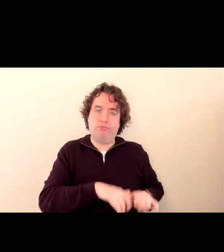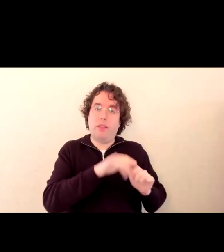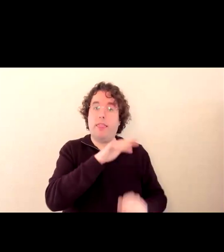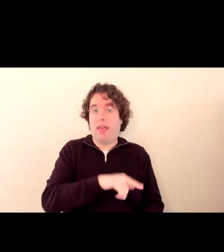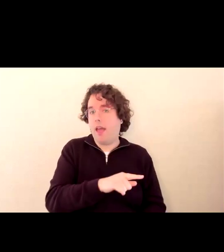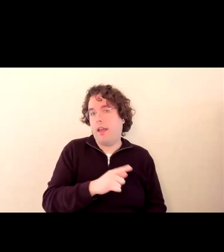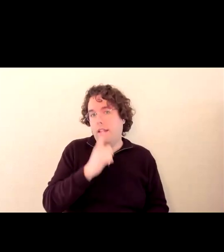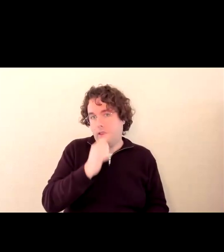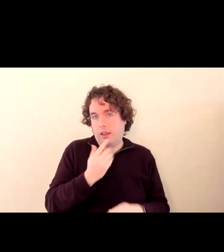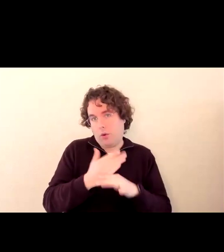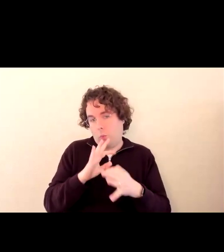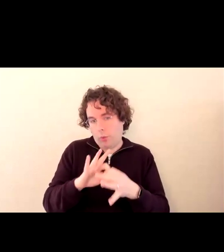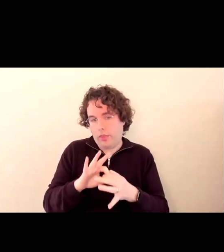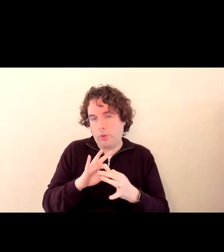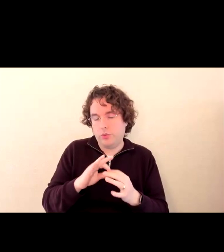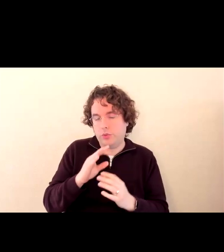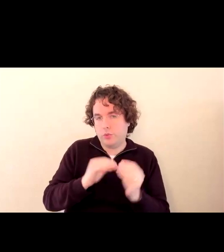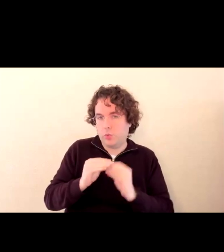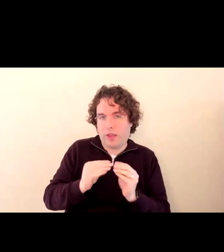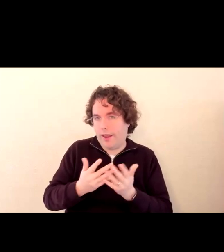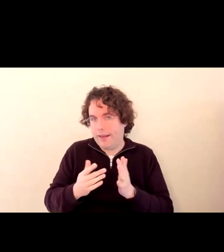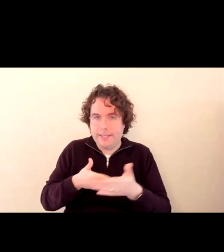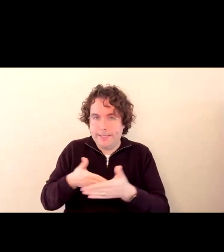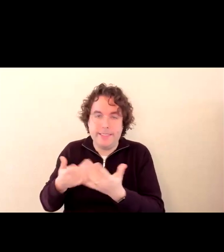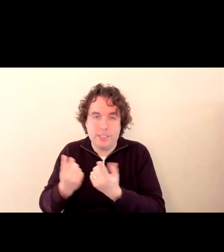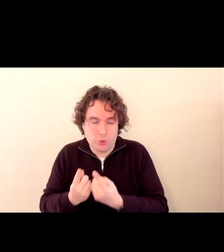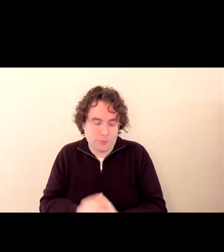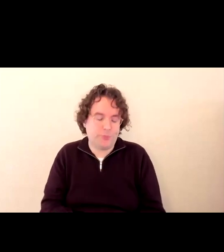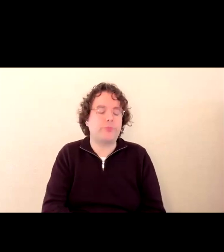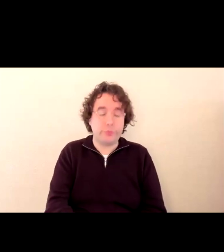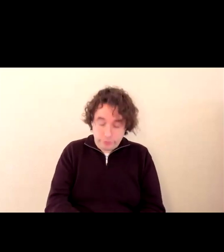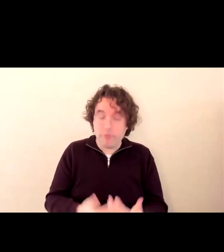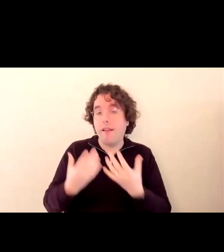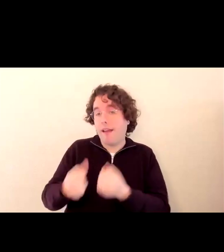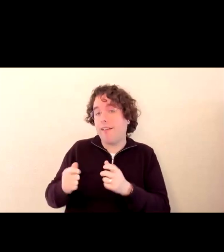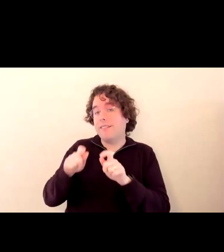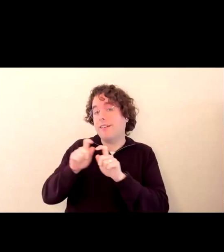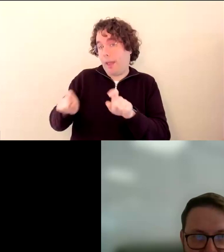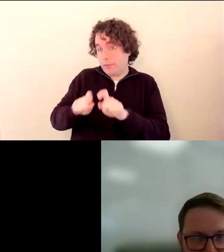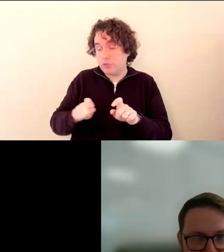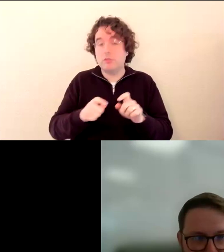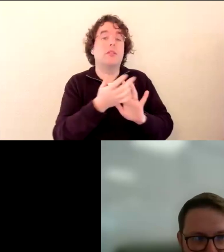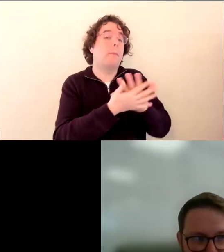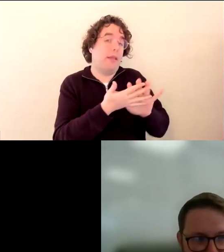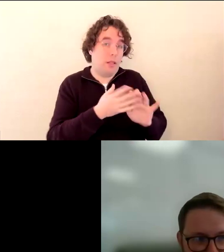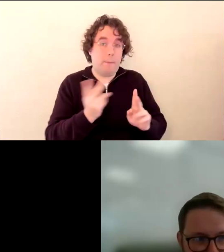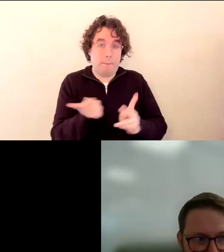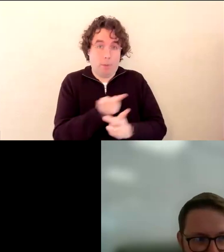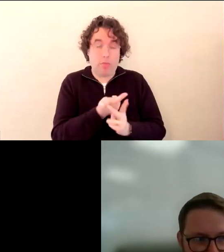you to work it out. So yes, we have captioning and BSL. And this session is being recorded but it is in